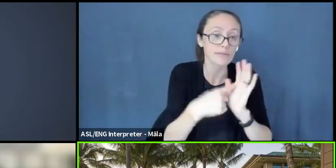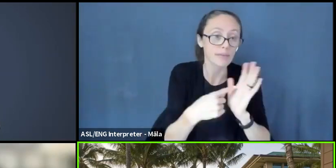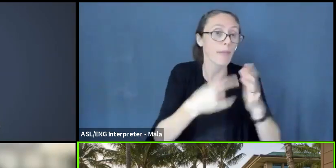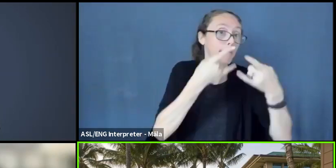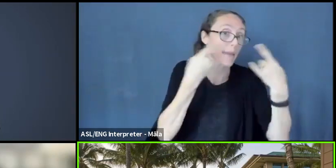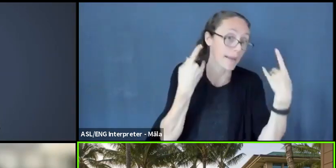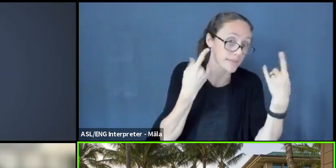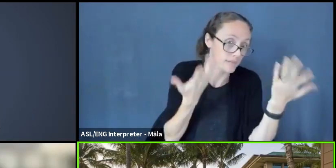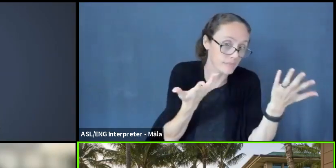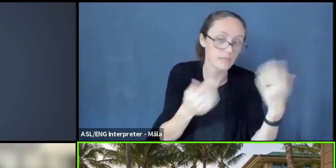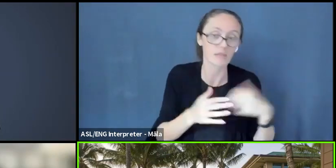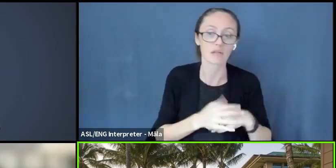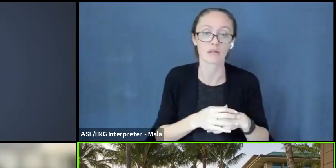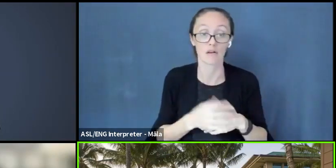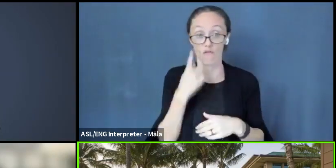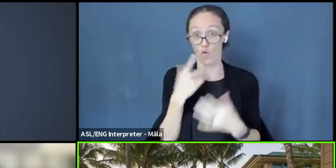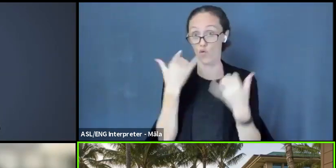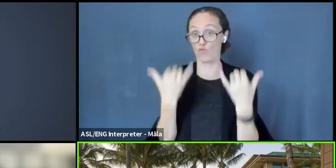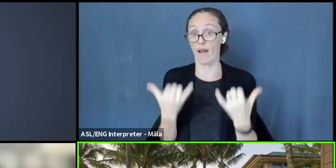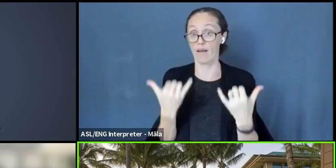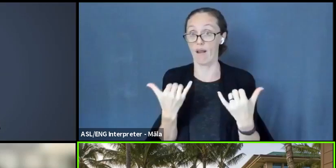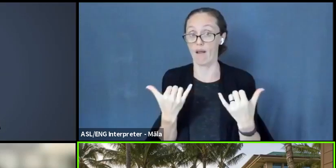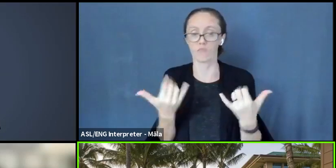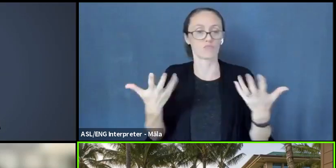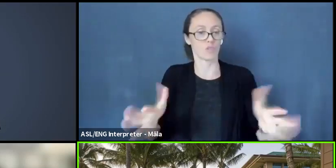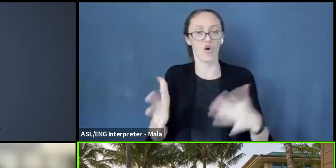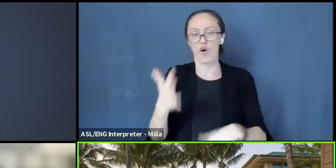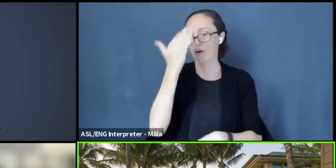We know that the mask is very important.